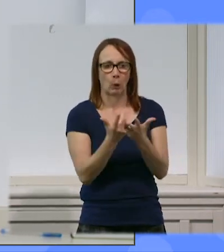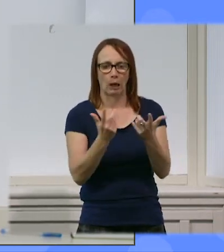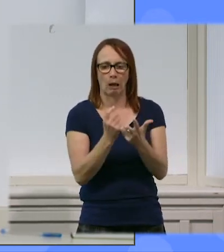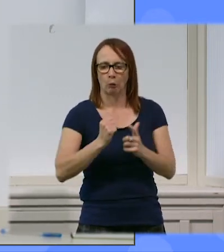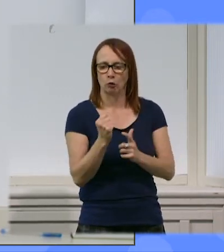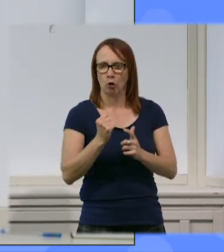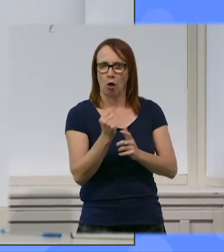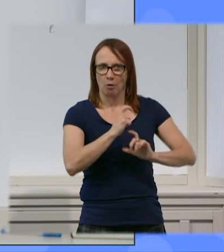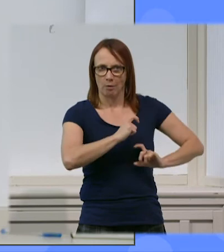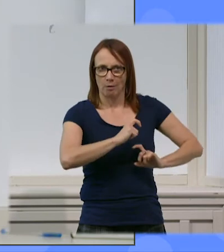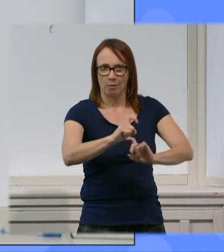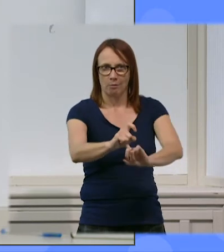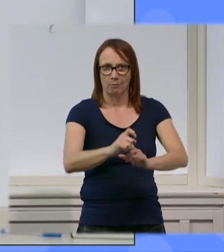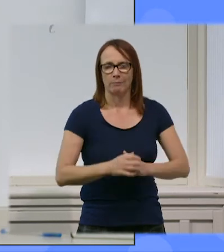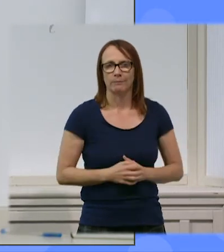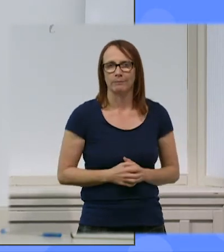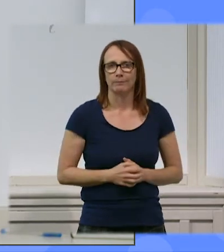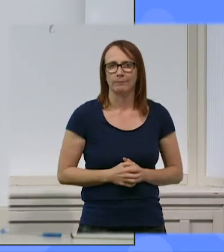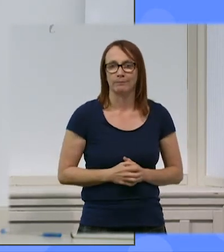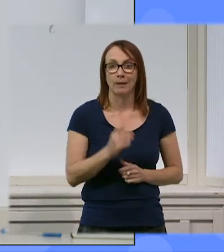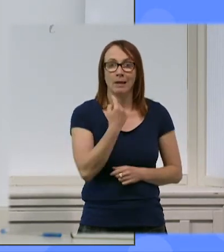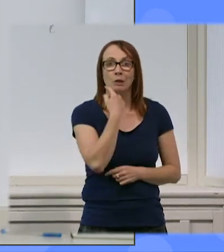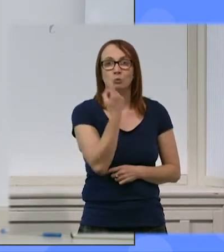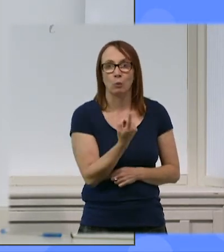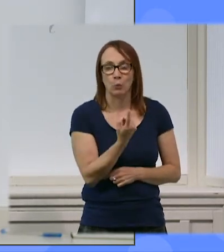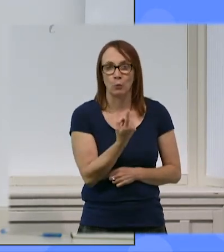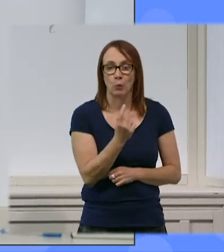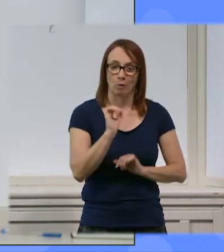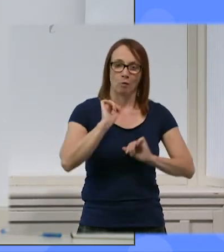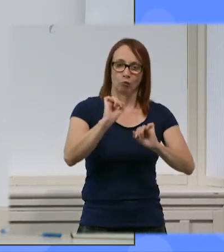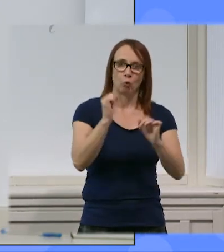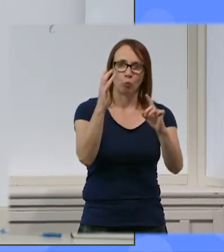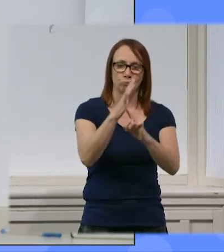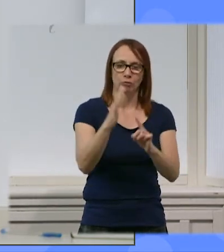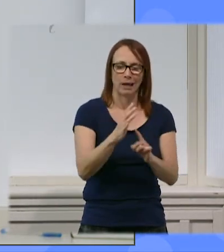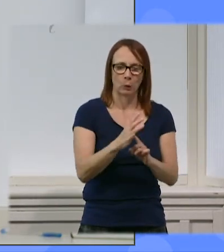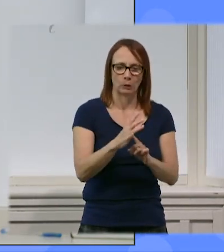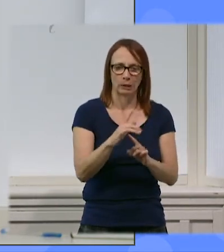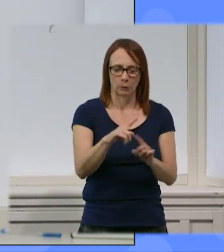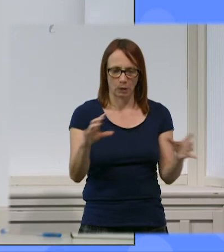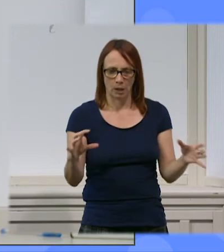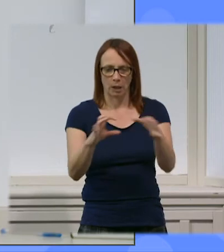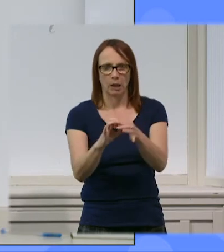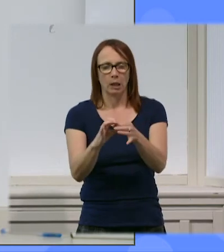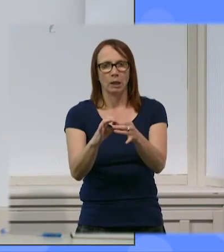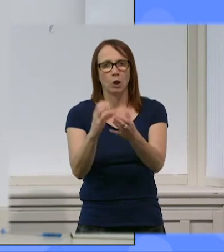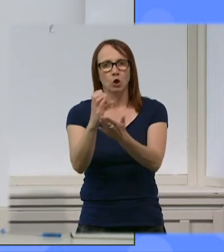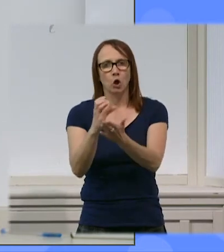and in the sunday session your priorities will be considered in relation to our current constitutional arrangements and we'll be able to tap